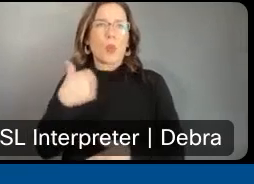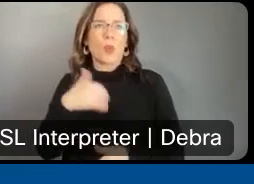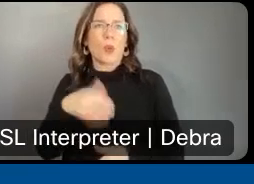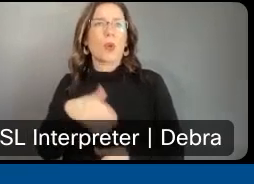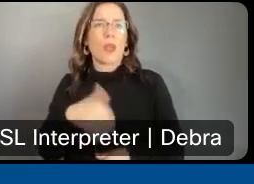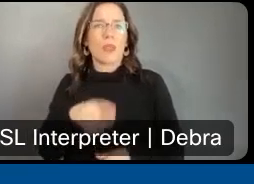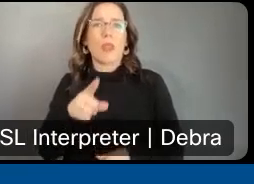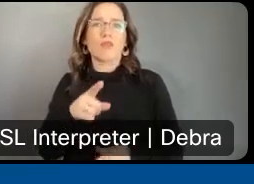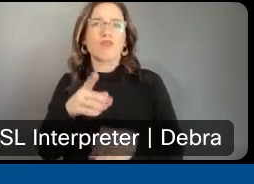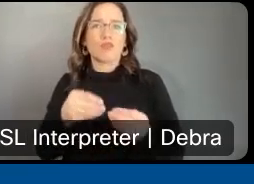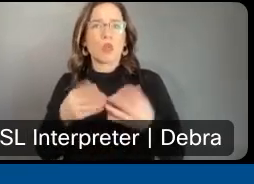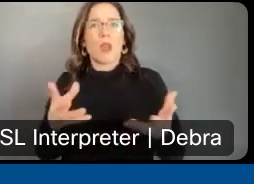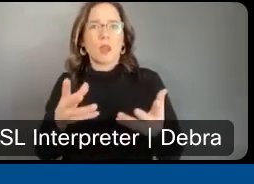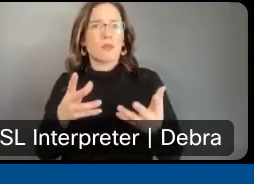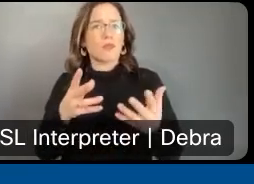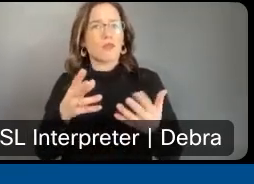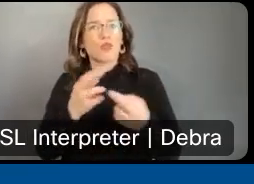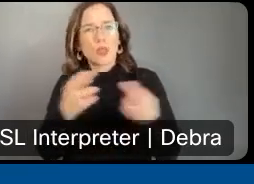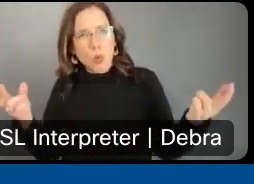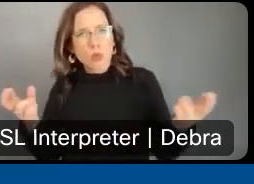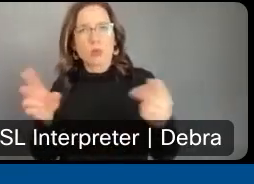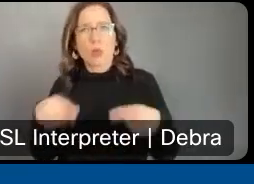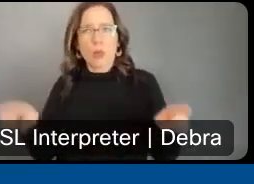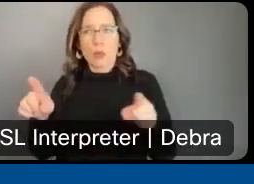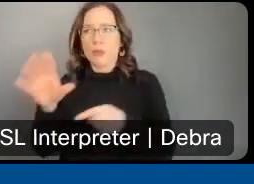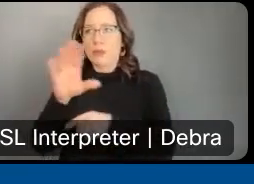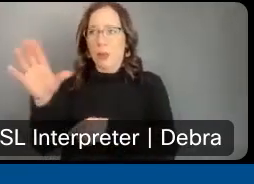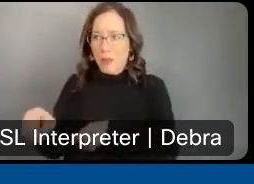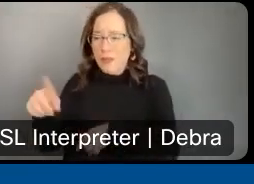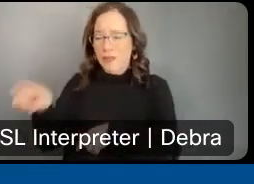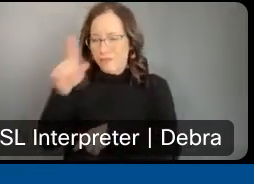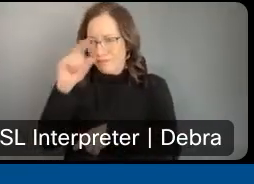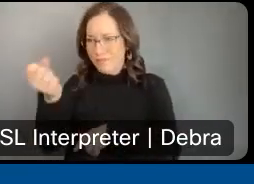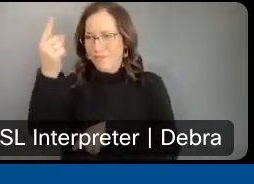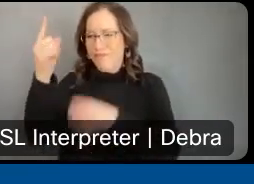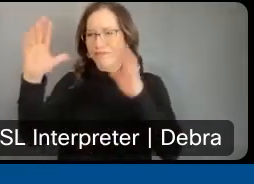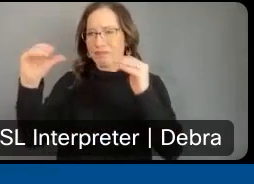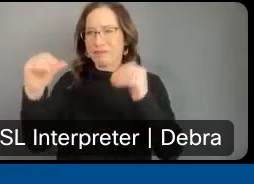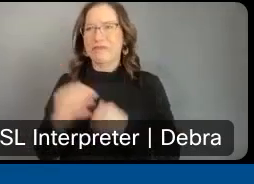resources to software vendors to help them understand those expectations. So thank you guys.